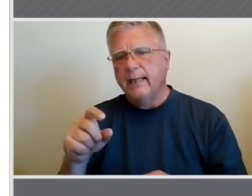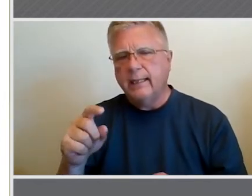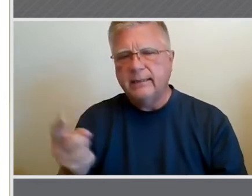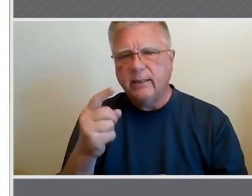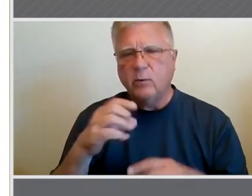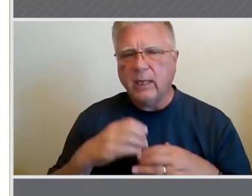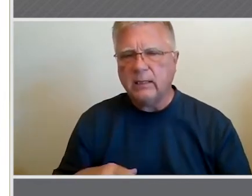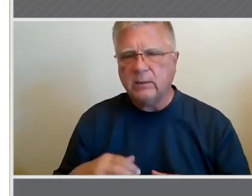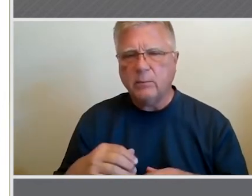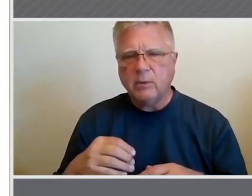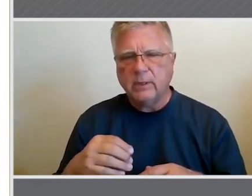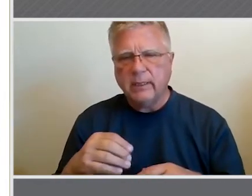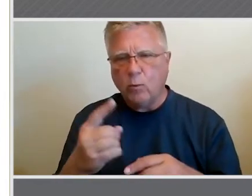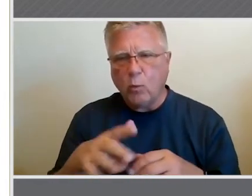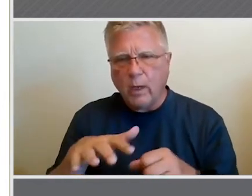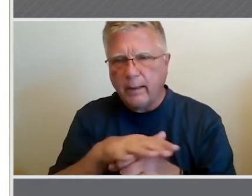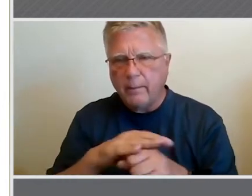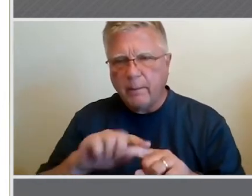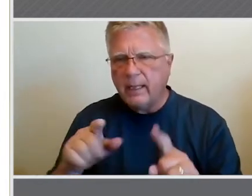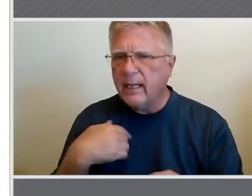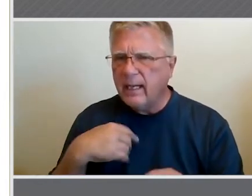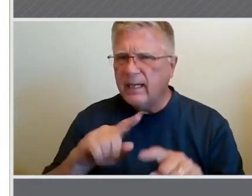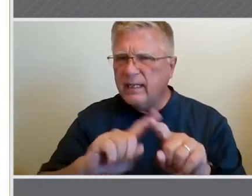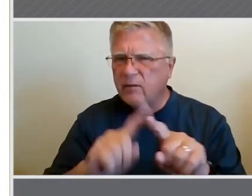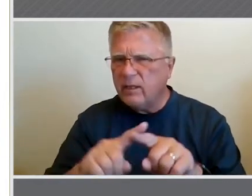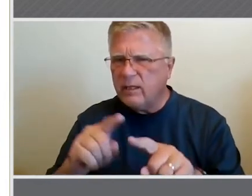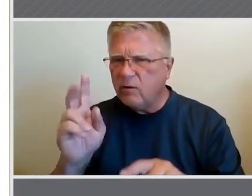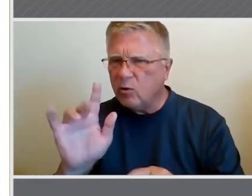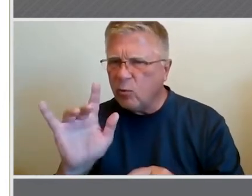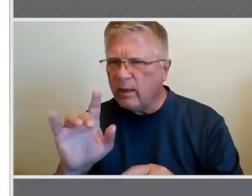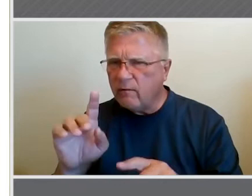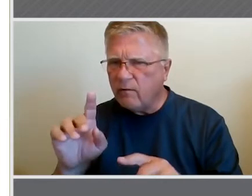25 individual entrepreneurs and makers who are able to put their goods on display in